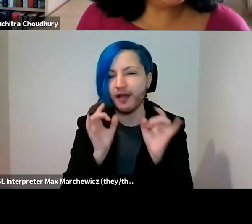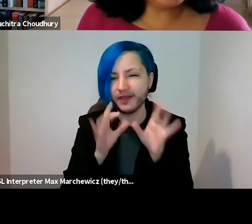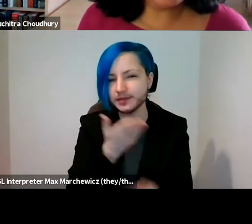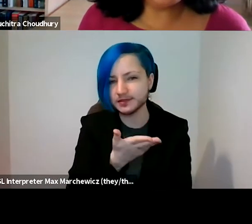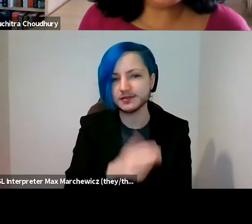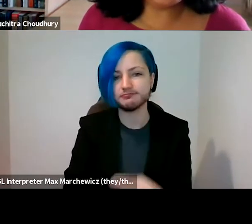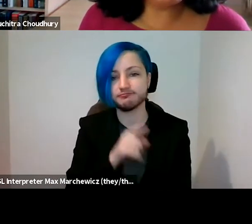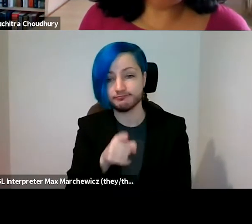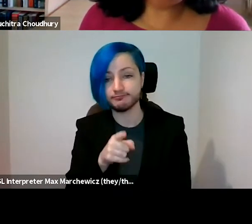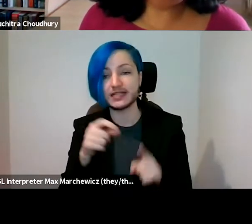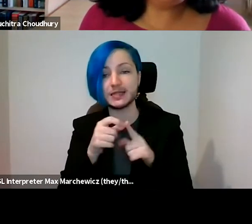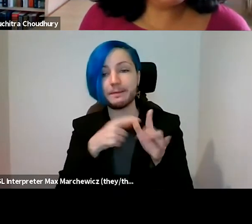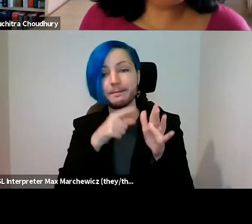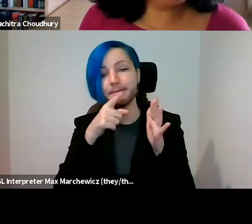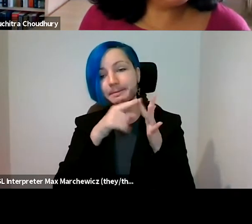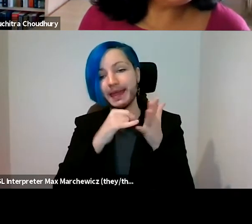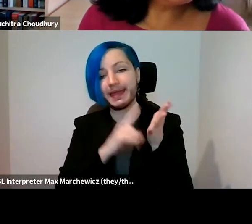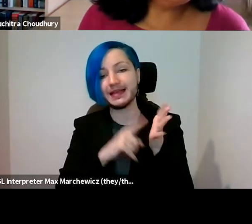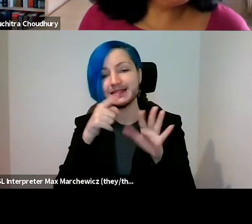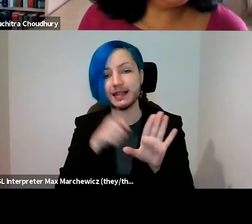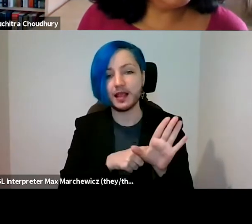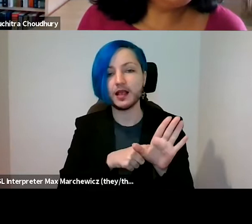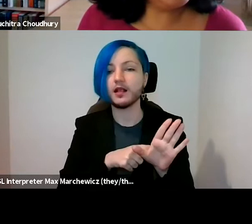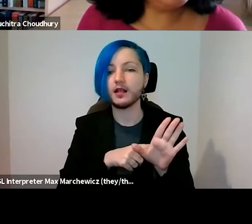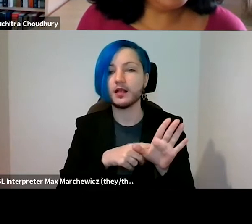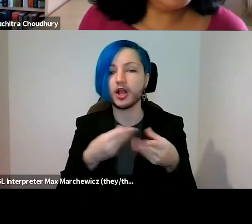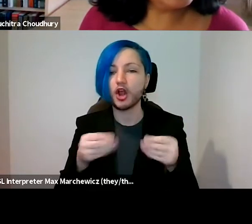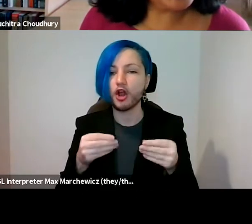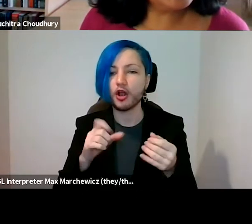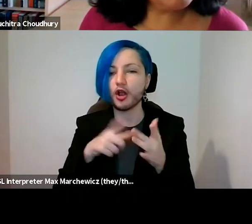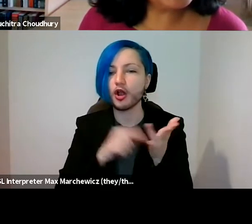and here's the cotton, here's the Paisley pattern printed